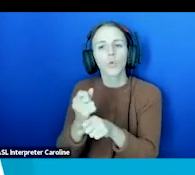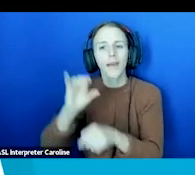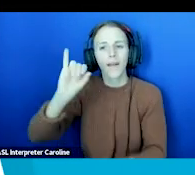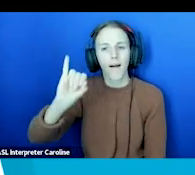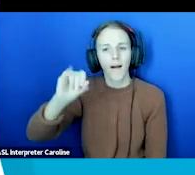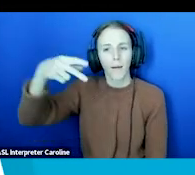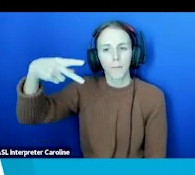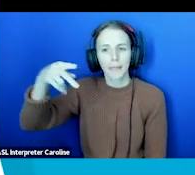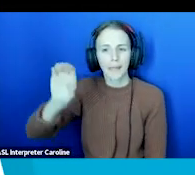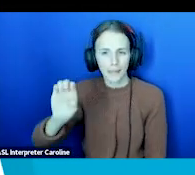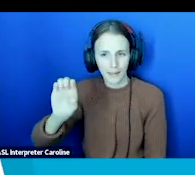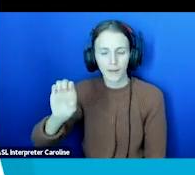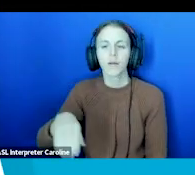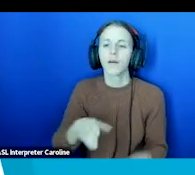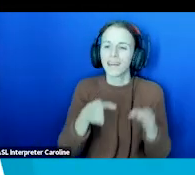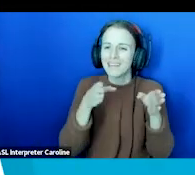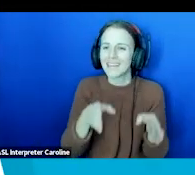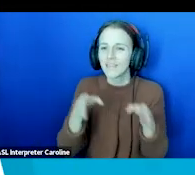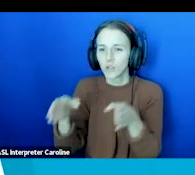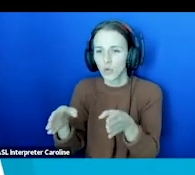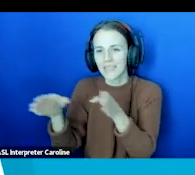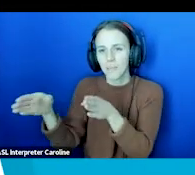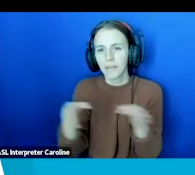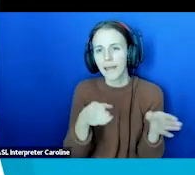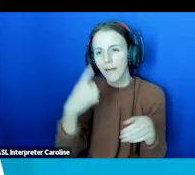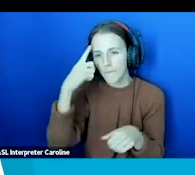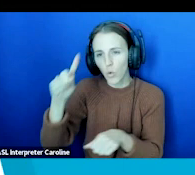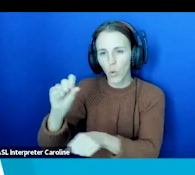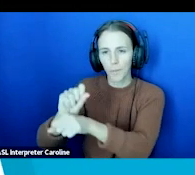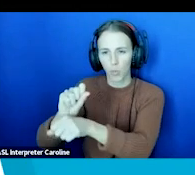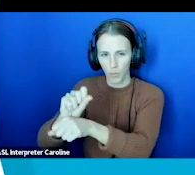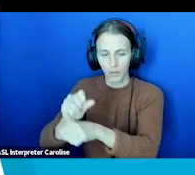APPLIES FOR DRS SERVICES THEY WILL MEET WITH A